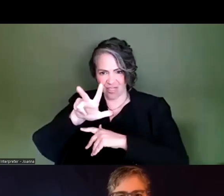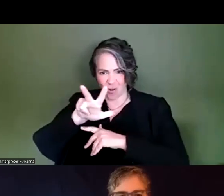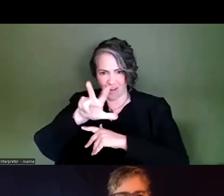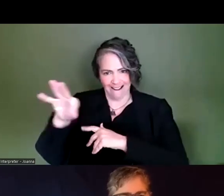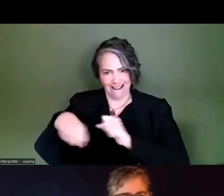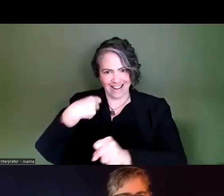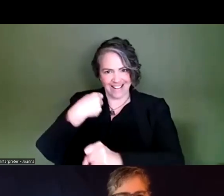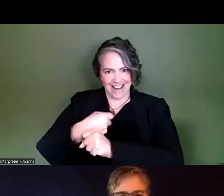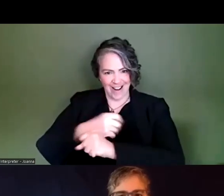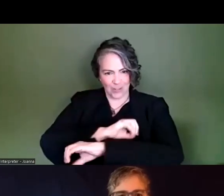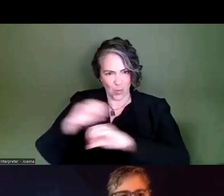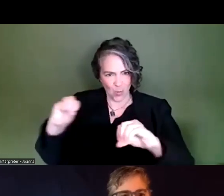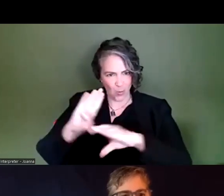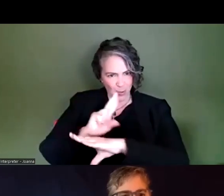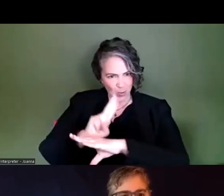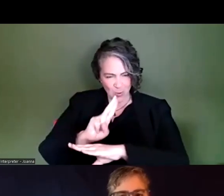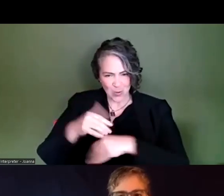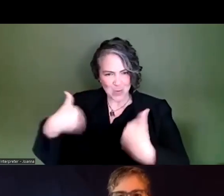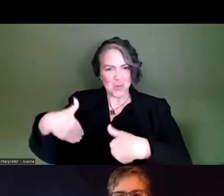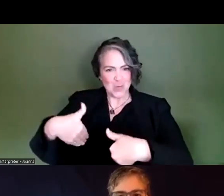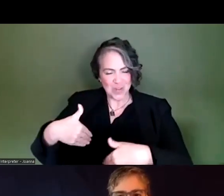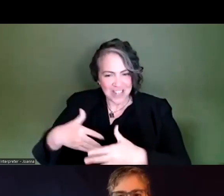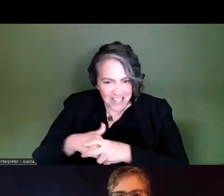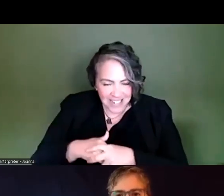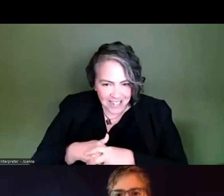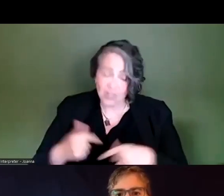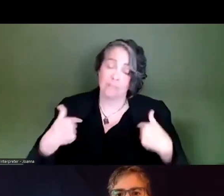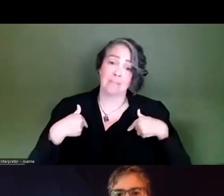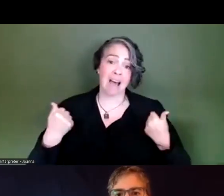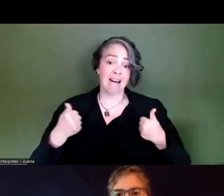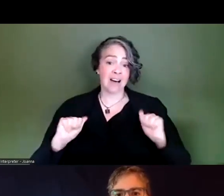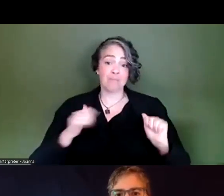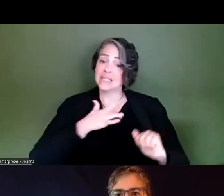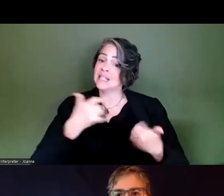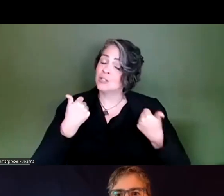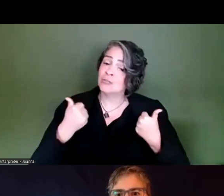appreciate it. So what we try to do and what I try to do is, you know, bring people together,